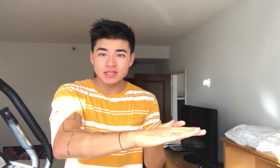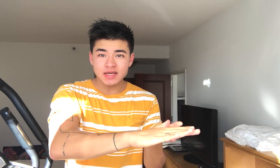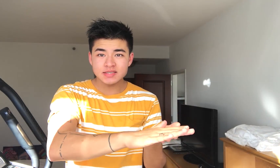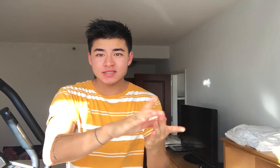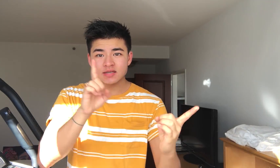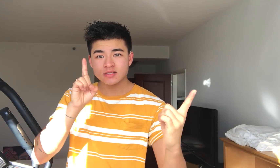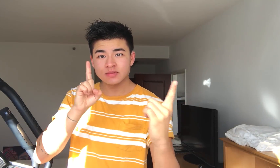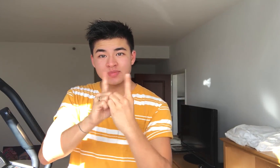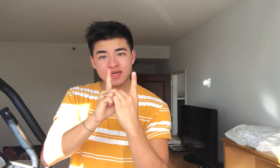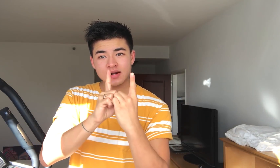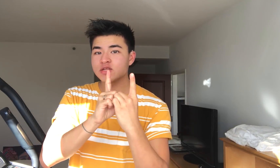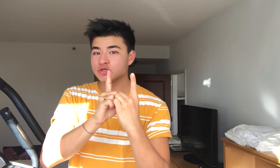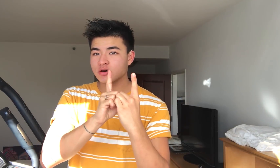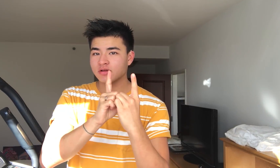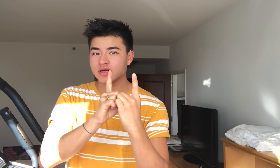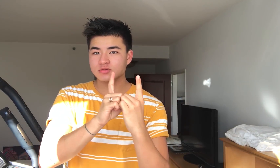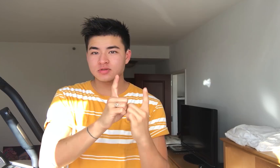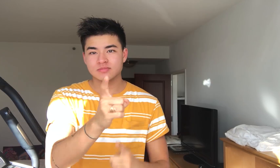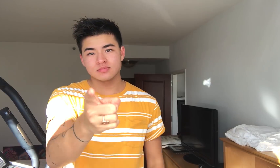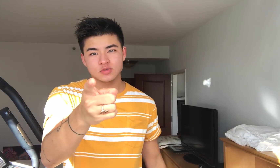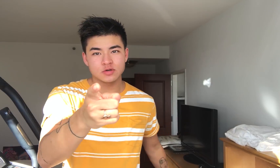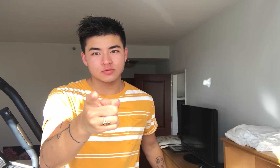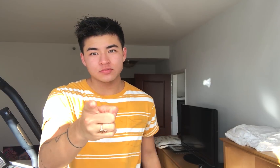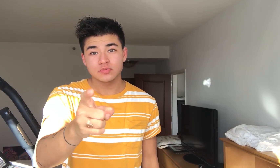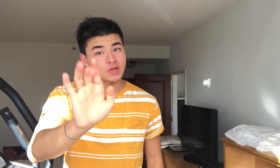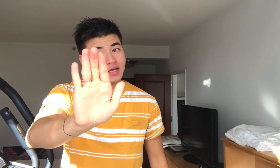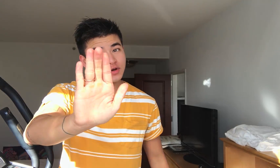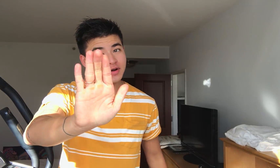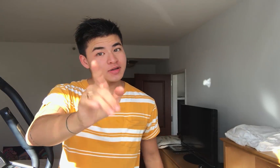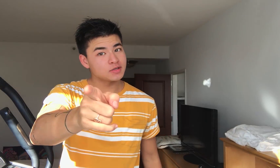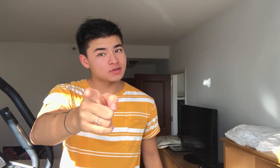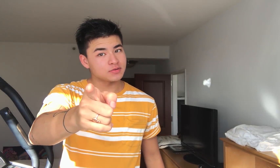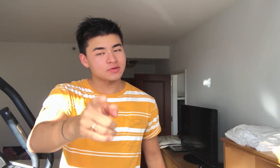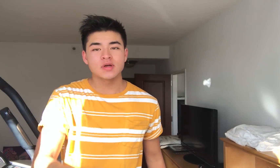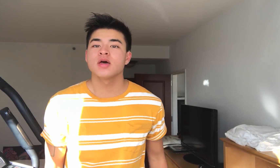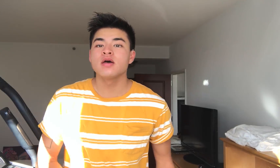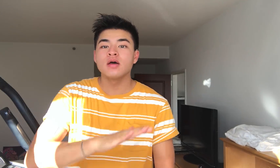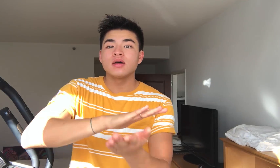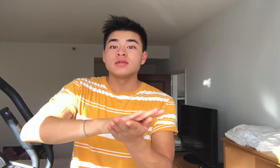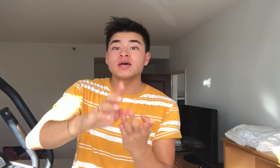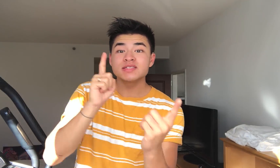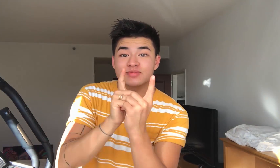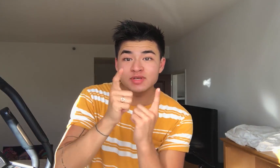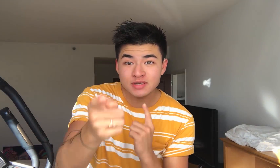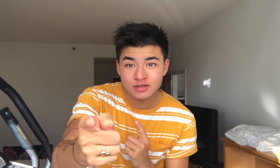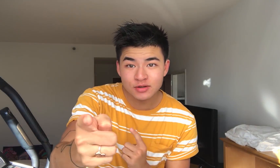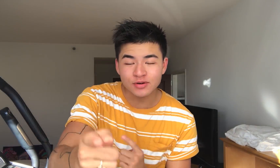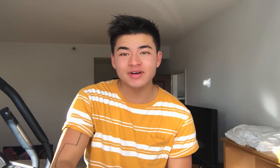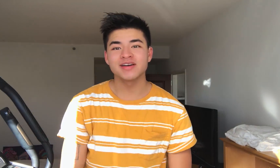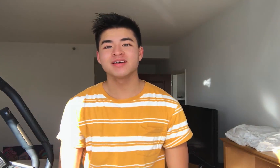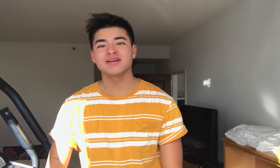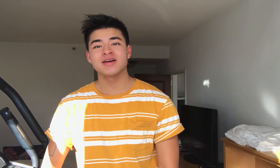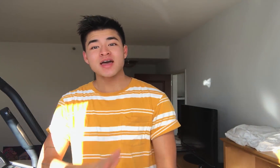Nice to me and you know the last one you not your you Nice to meet you